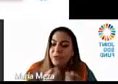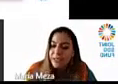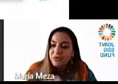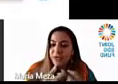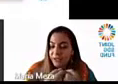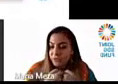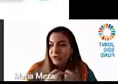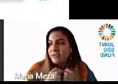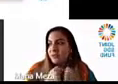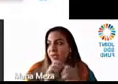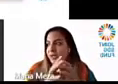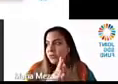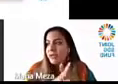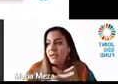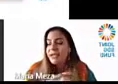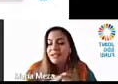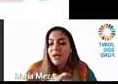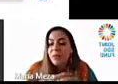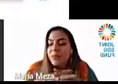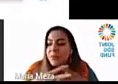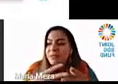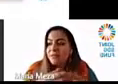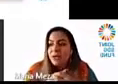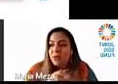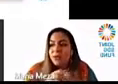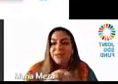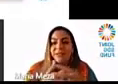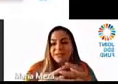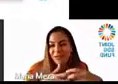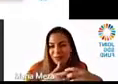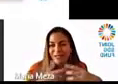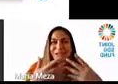of income from the business that we are leaving and that it has a proposal for differentiating value that